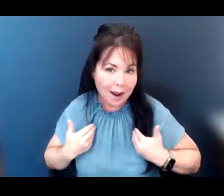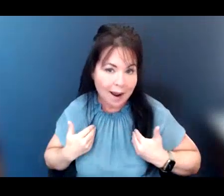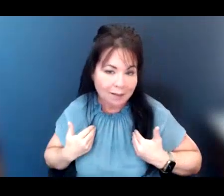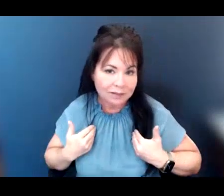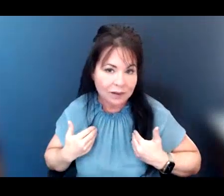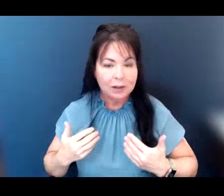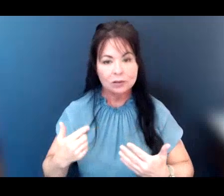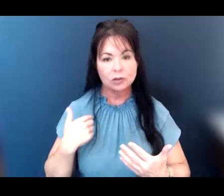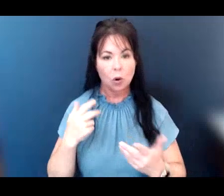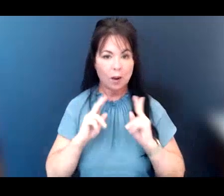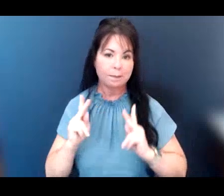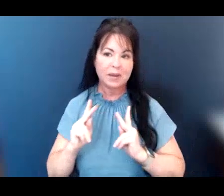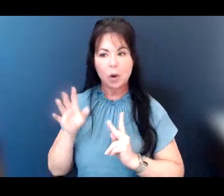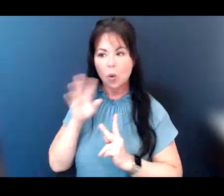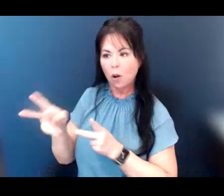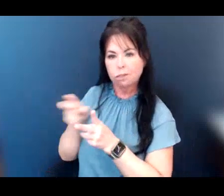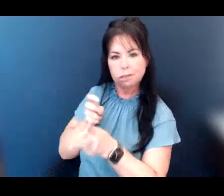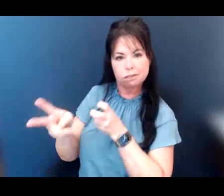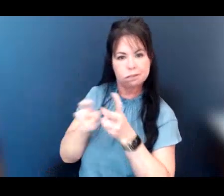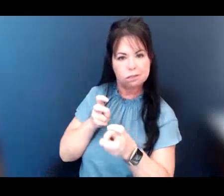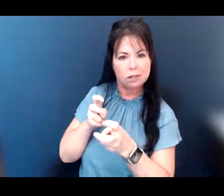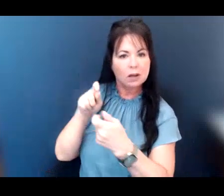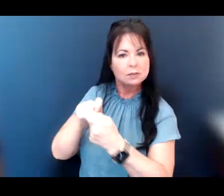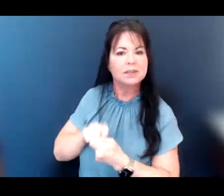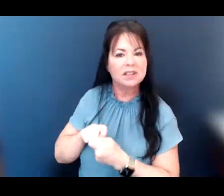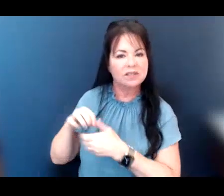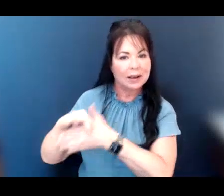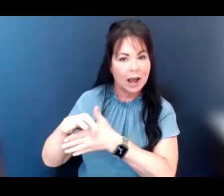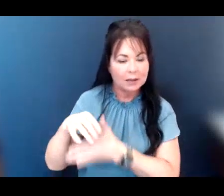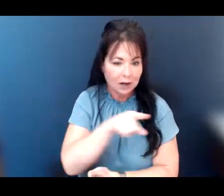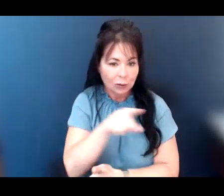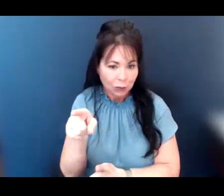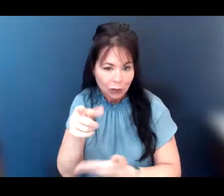And I don't know if you all have visited the web ever, but there's some pretty terrible,